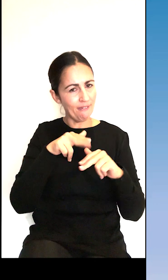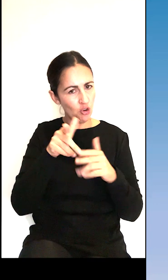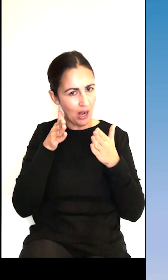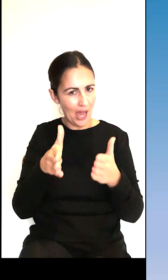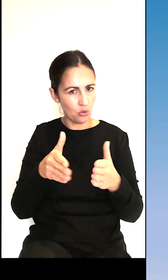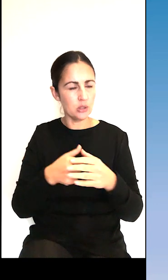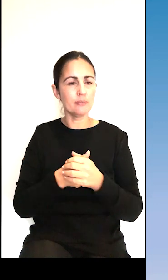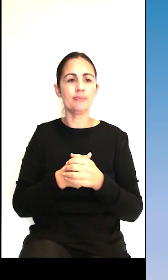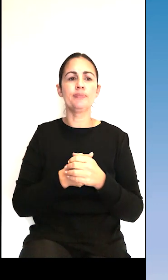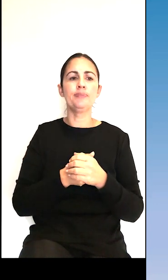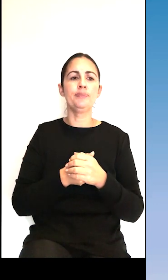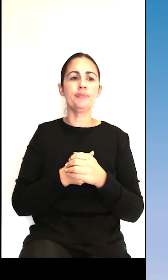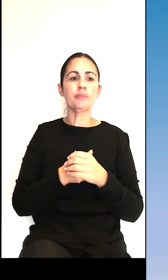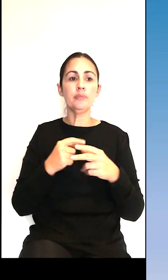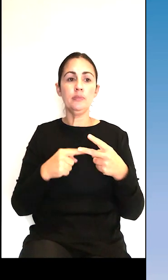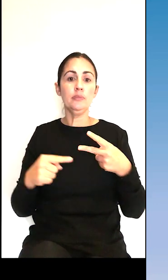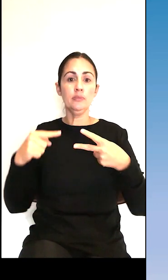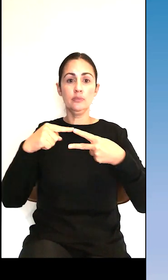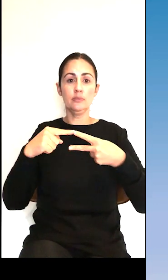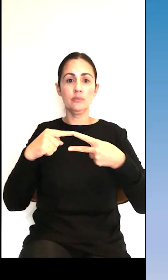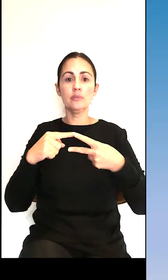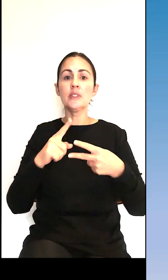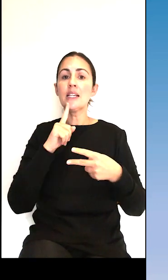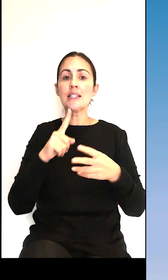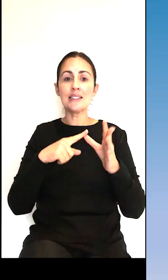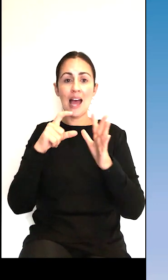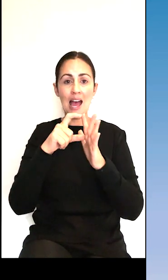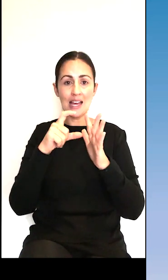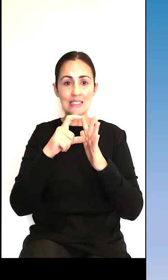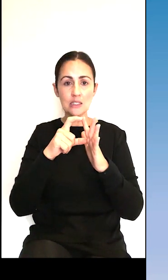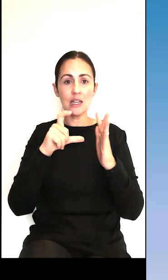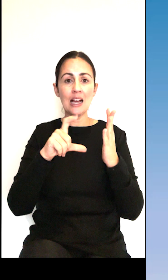And above that you can see there 'Add a Custodian' details. I'll go through that in a couple more slides time,